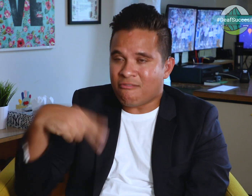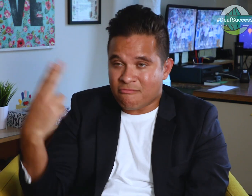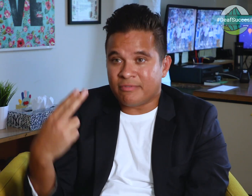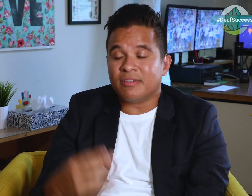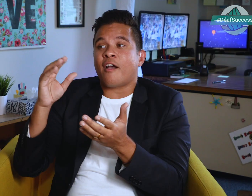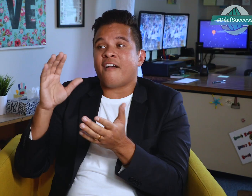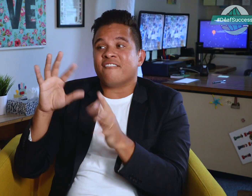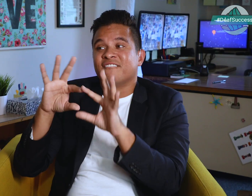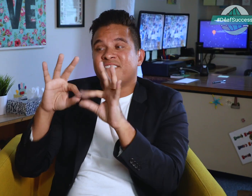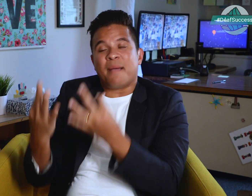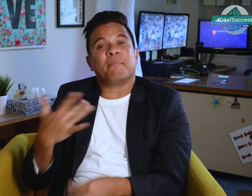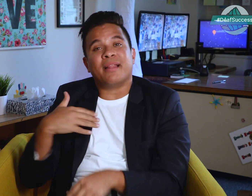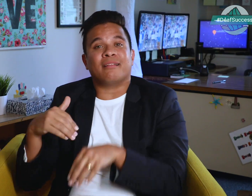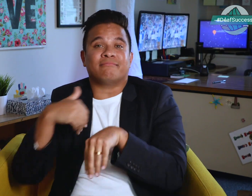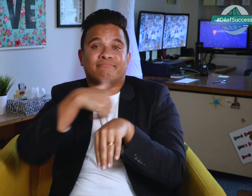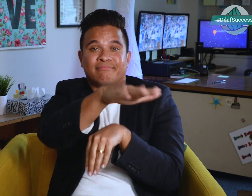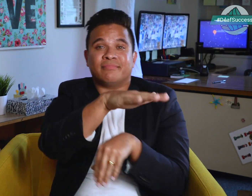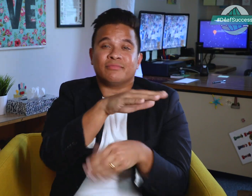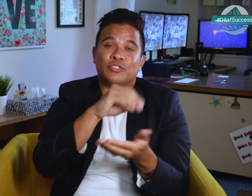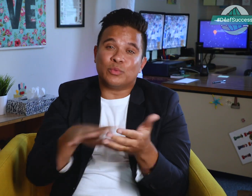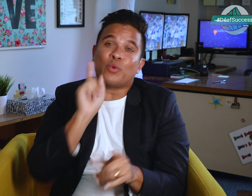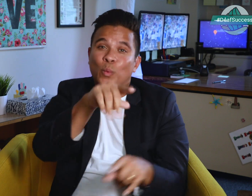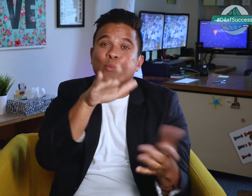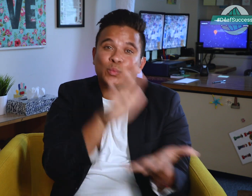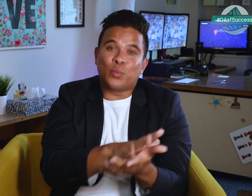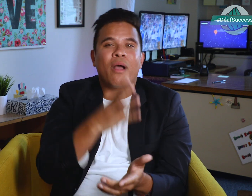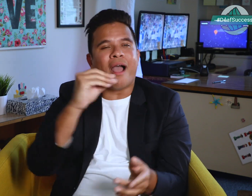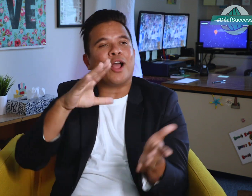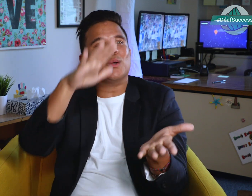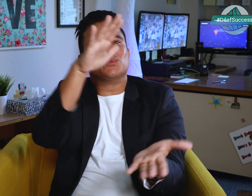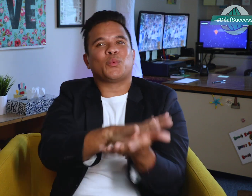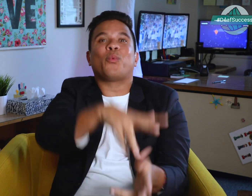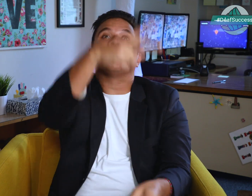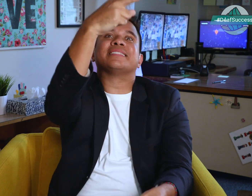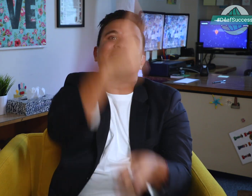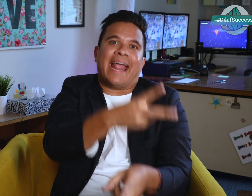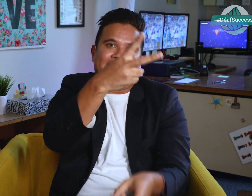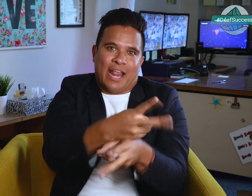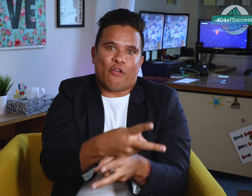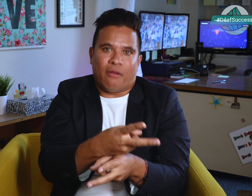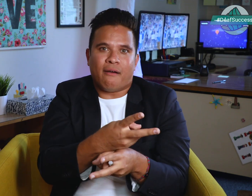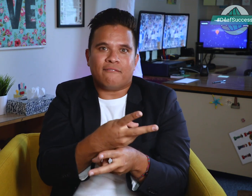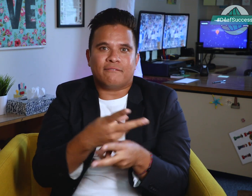learn sign language. Families typically send their child to a residential school for the deaf